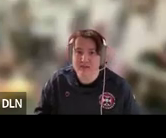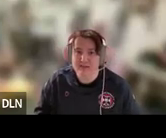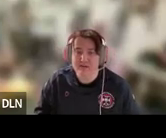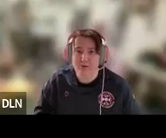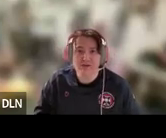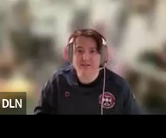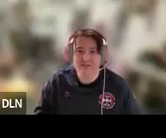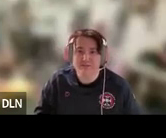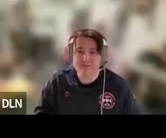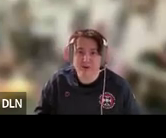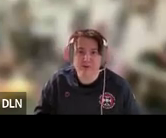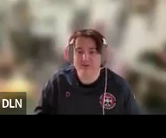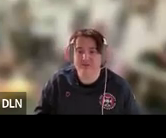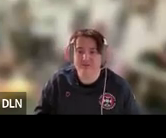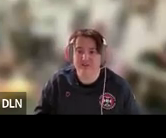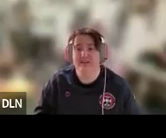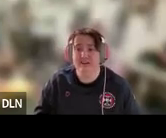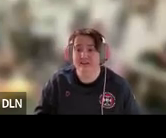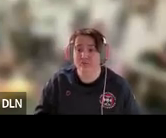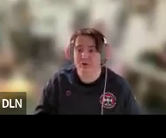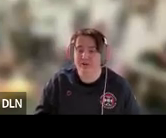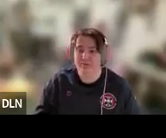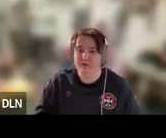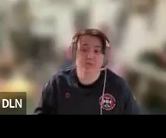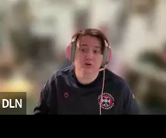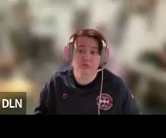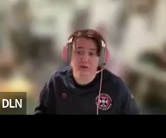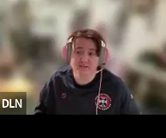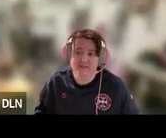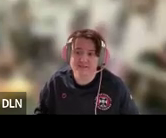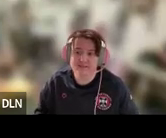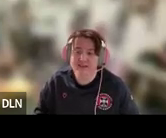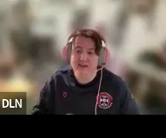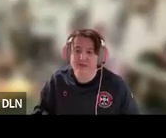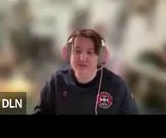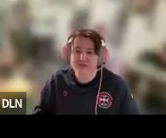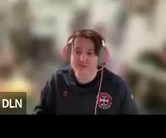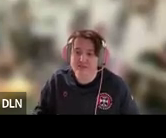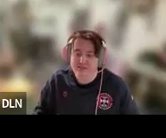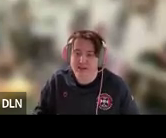repeating points that both Christopher and Anna have brought up in a more broad sense. And I was just looking at the